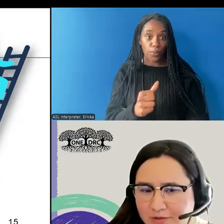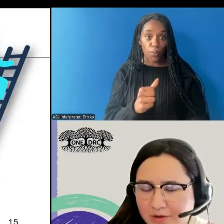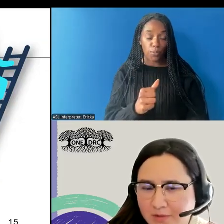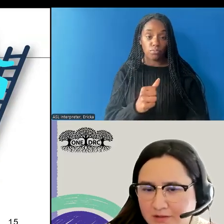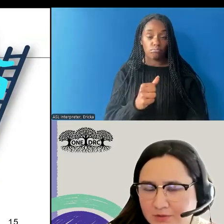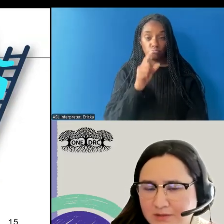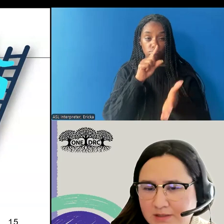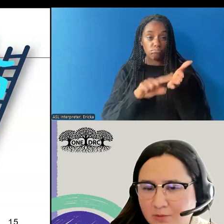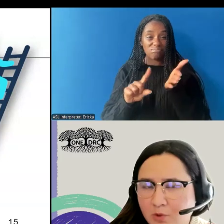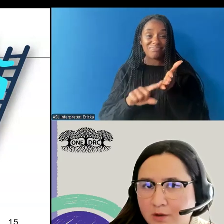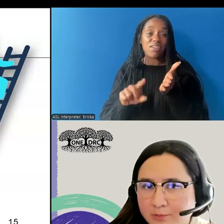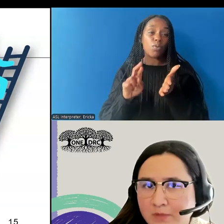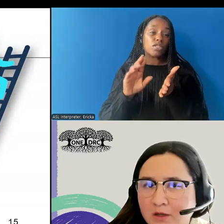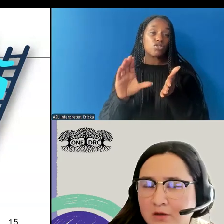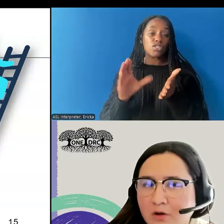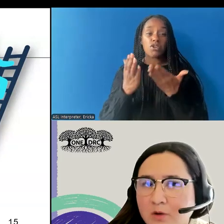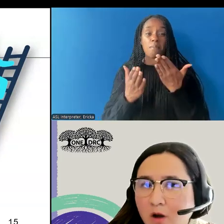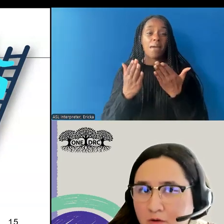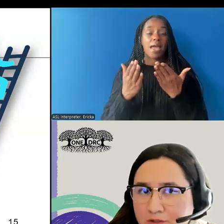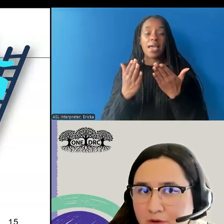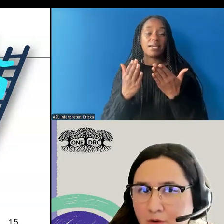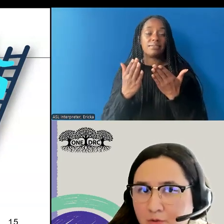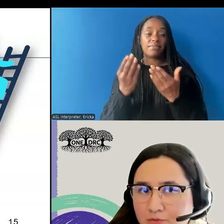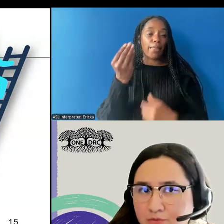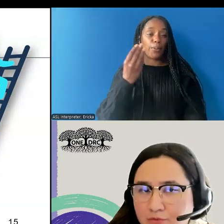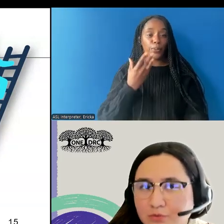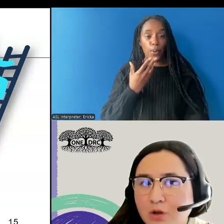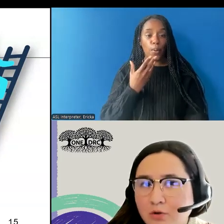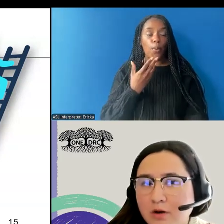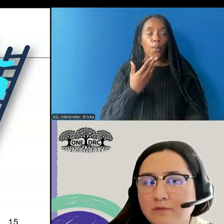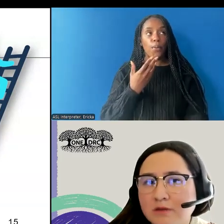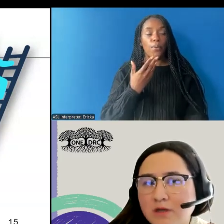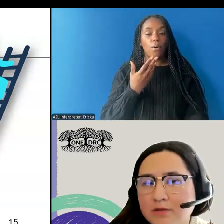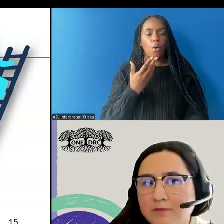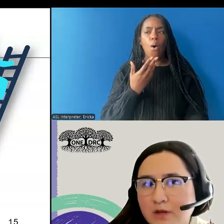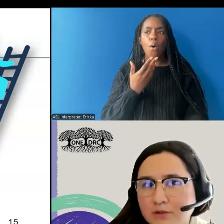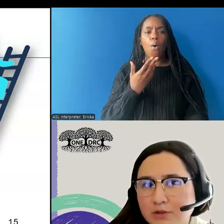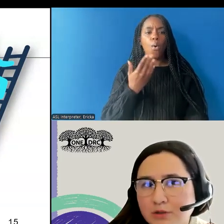come back to you and say, well, you know, we also know of this other vendor